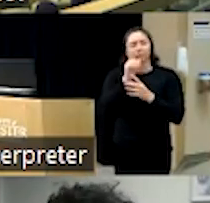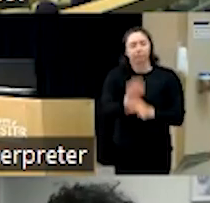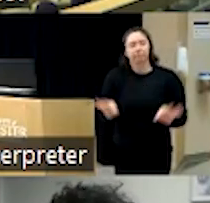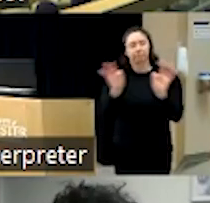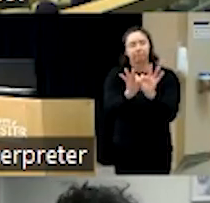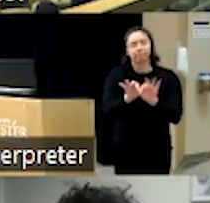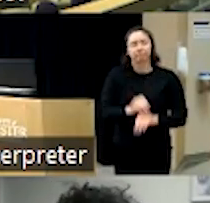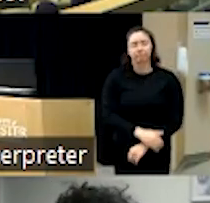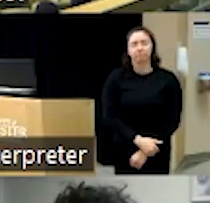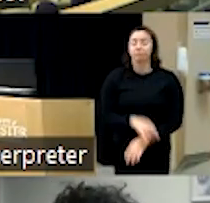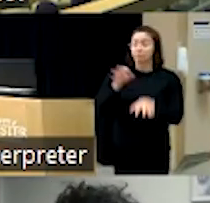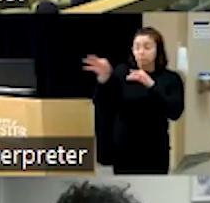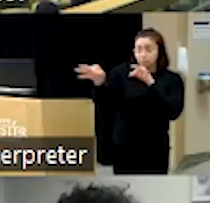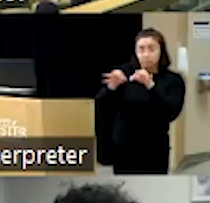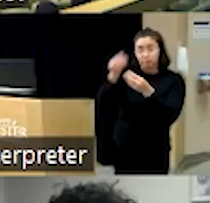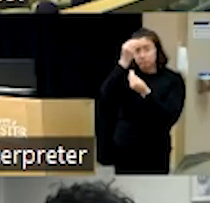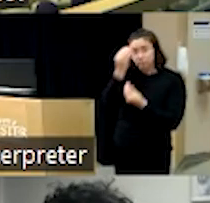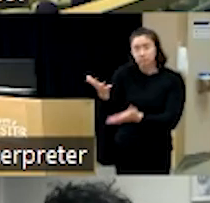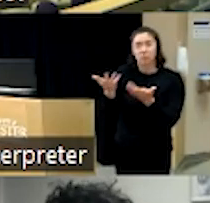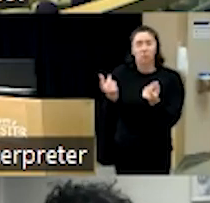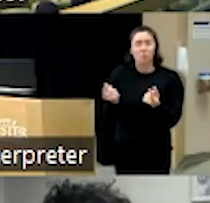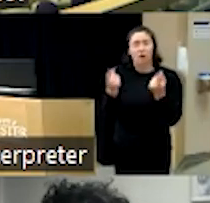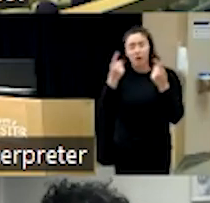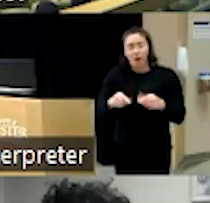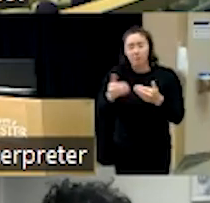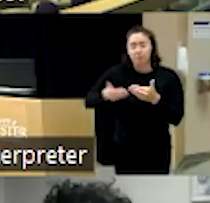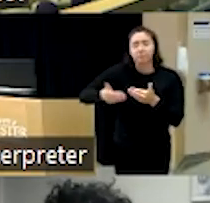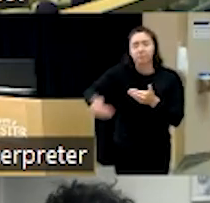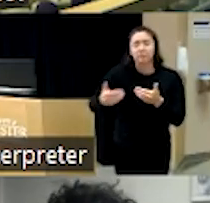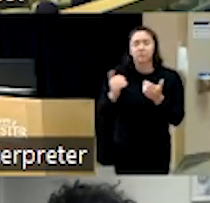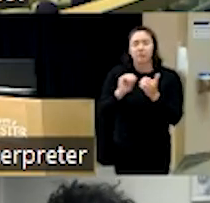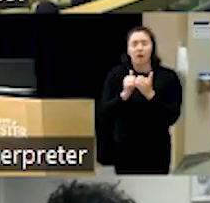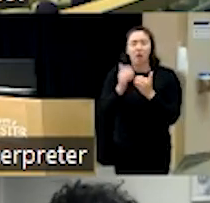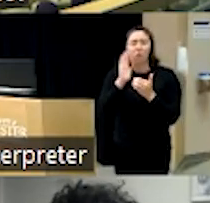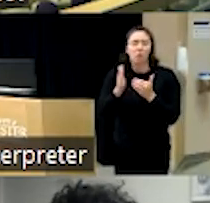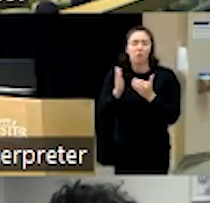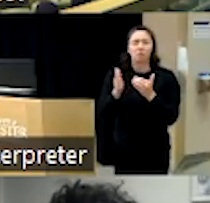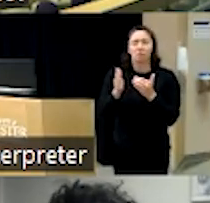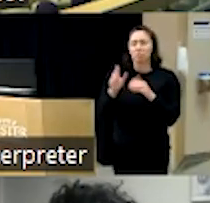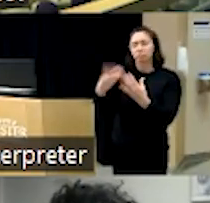the patient what happens um how he should or he should use the medication or not use the